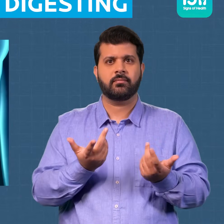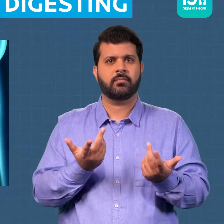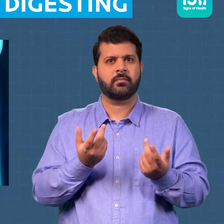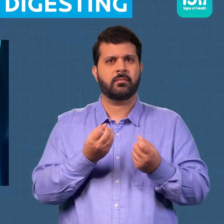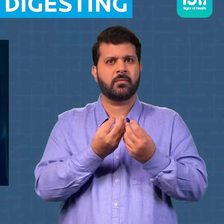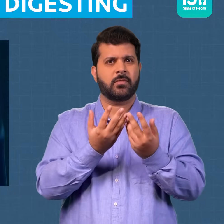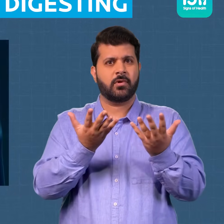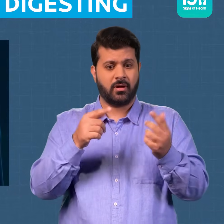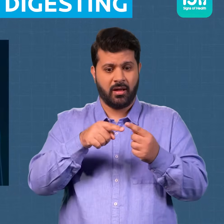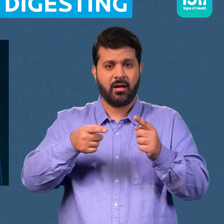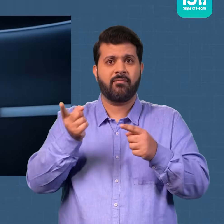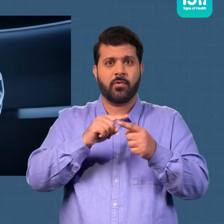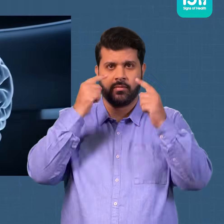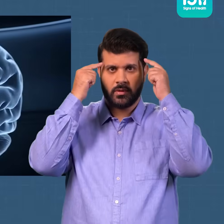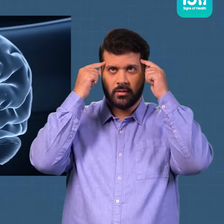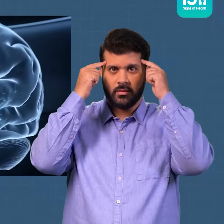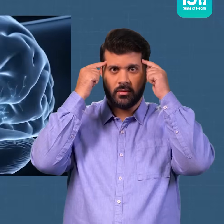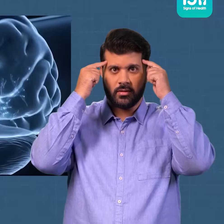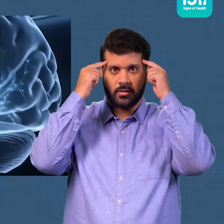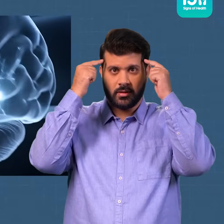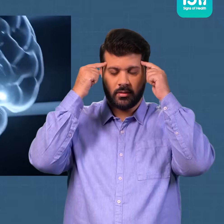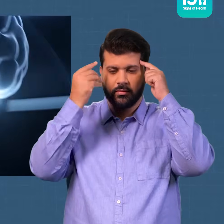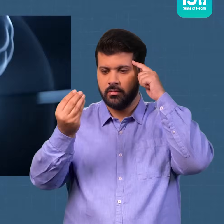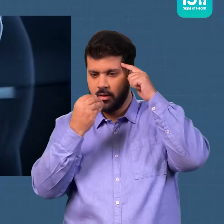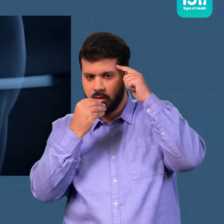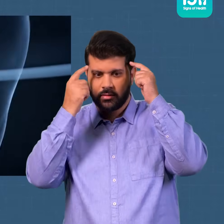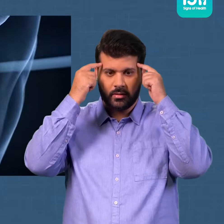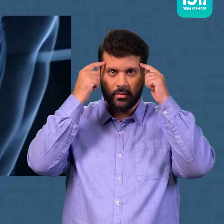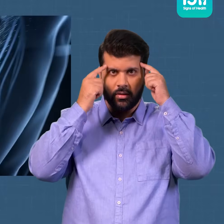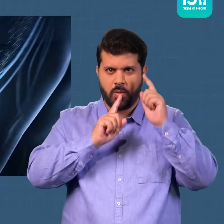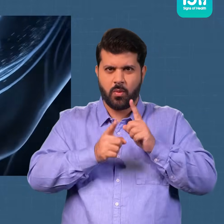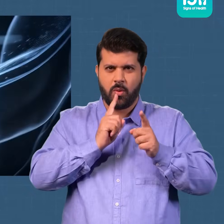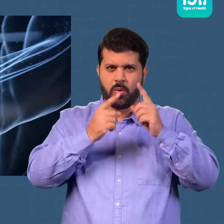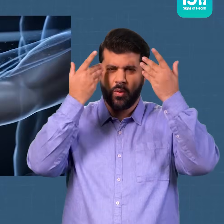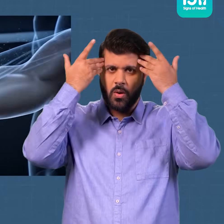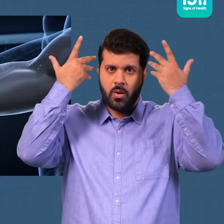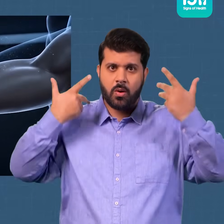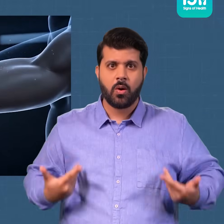all controlled by the brain, which sends signals throughout the body.